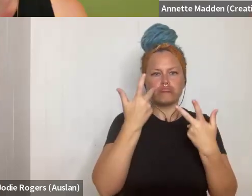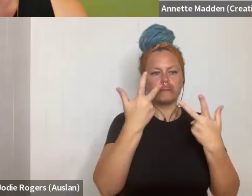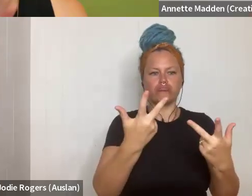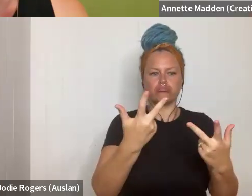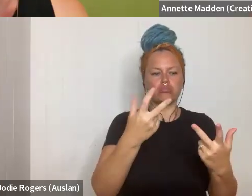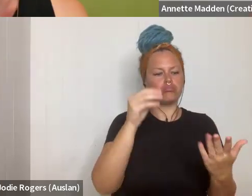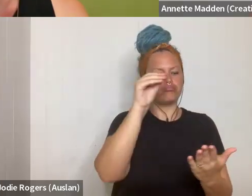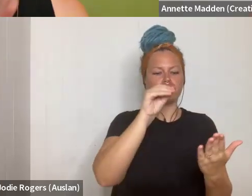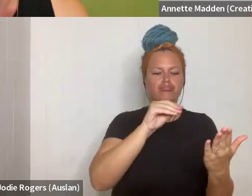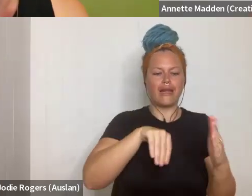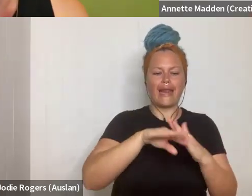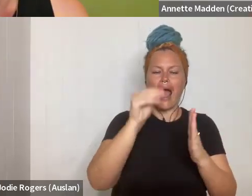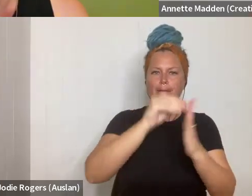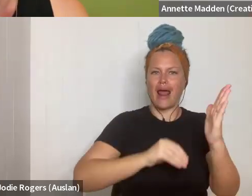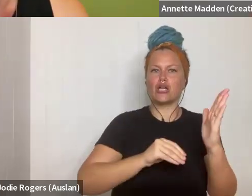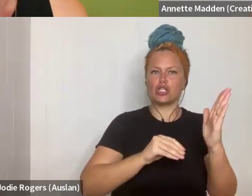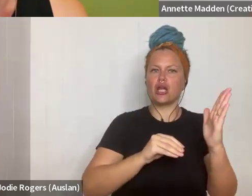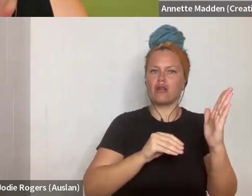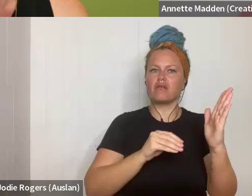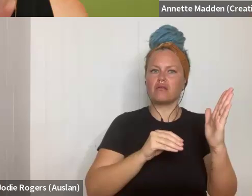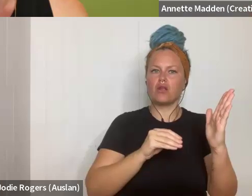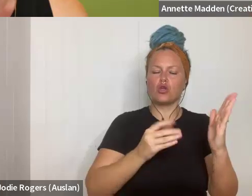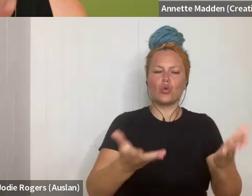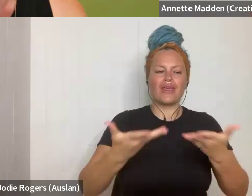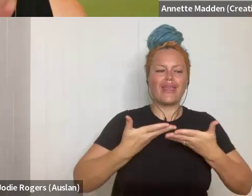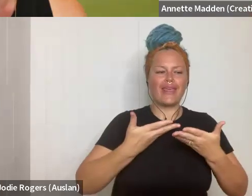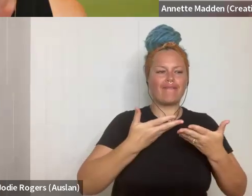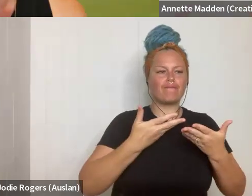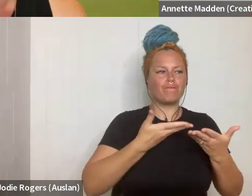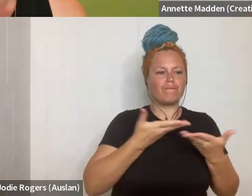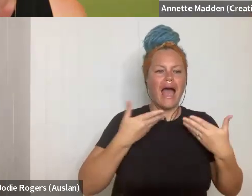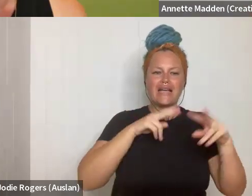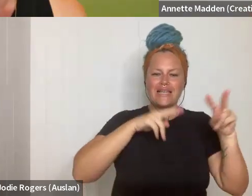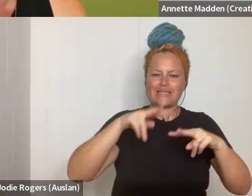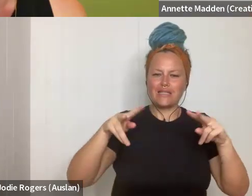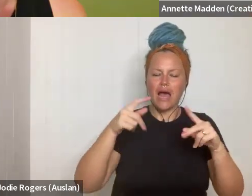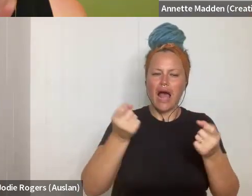you might be going into a new phase of creative development. It's OK for those things